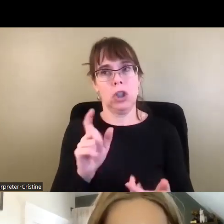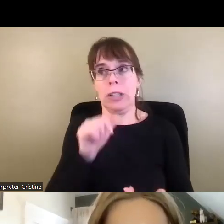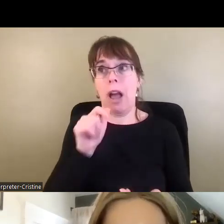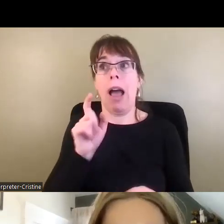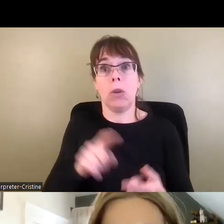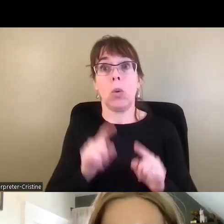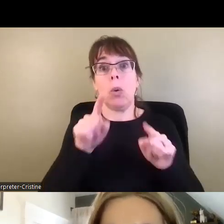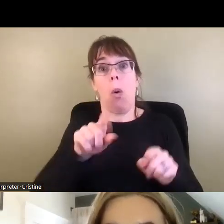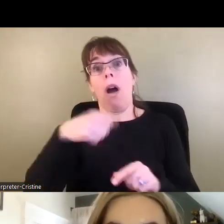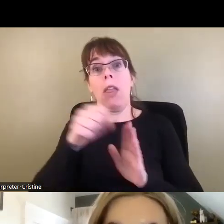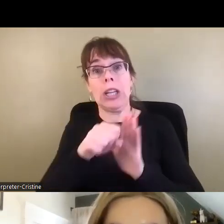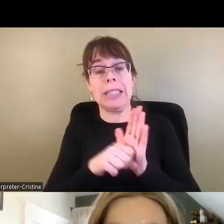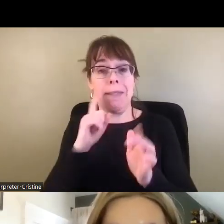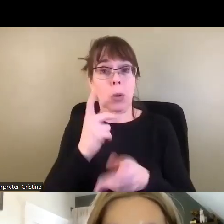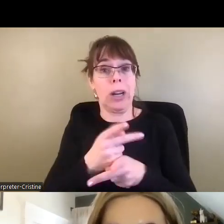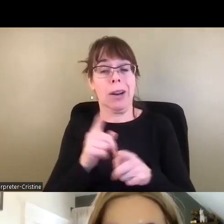but that is the, you know, the state of our country right now.